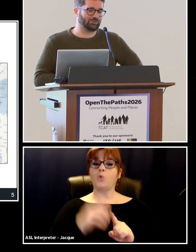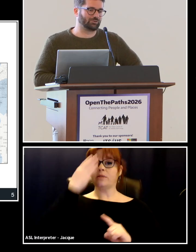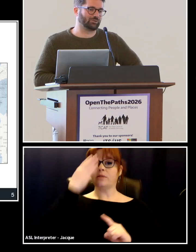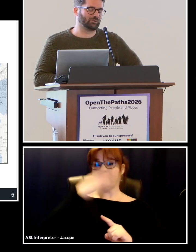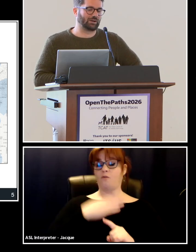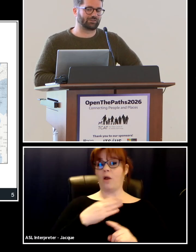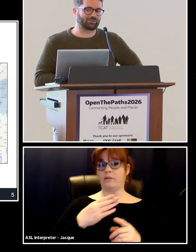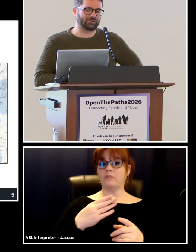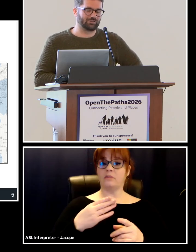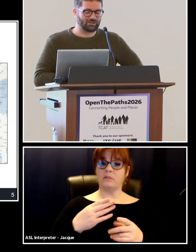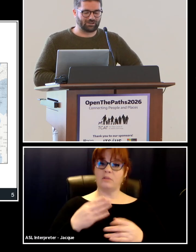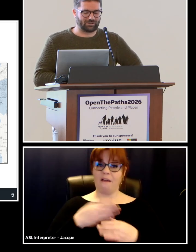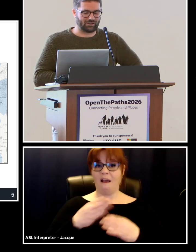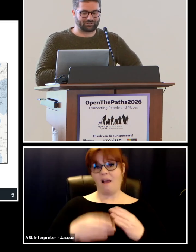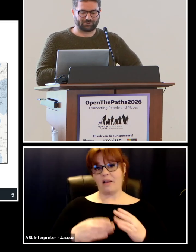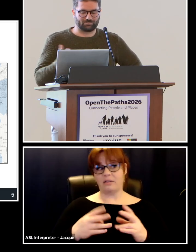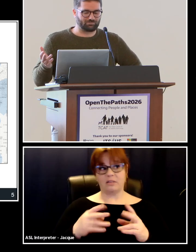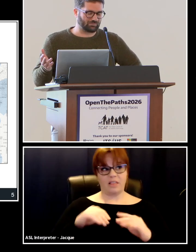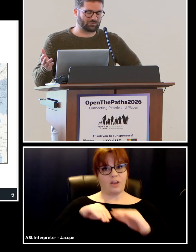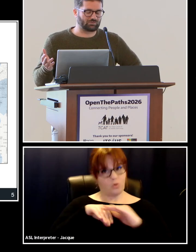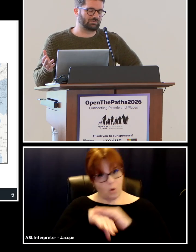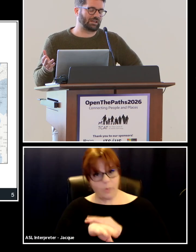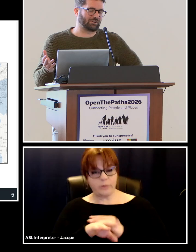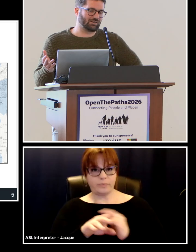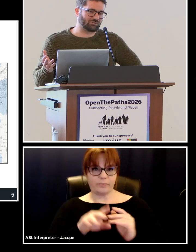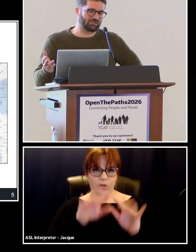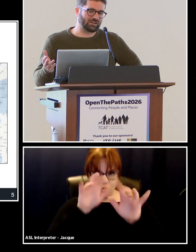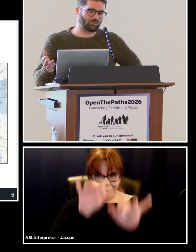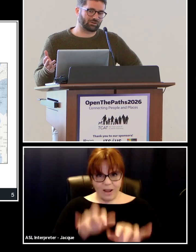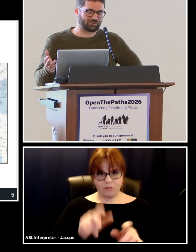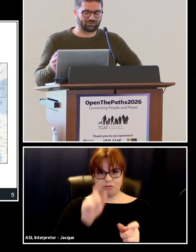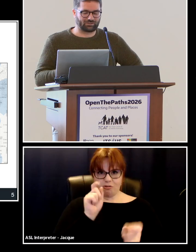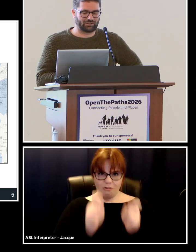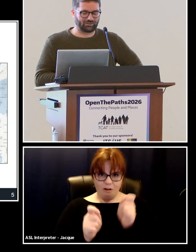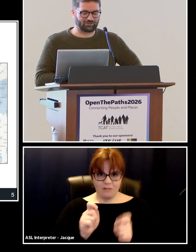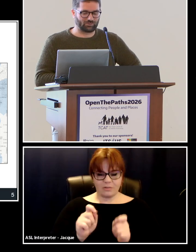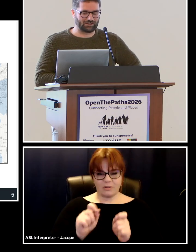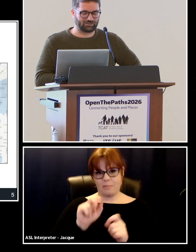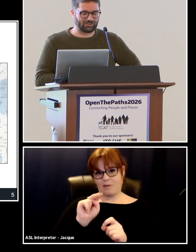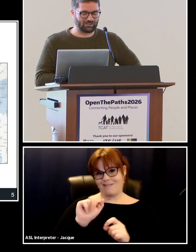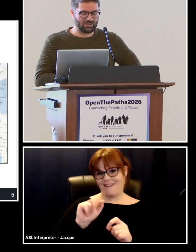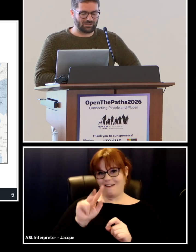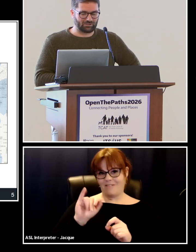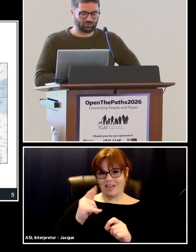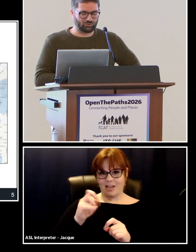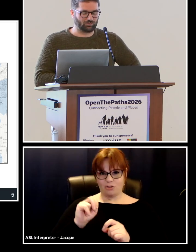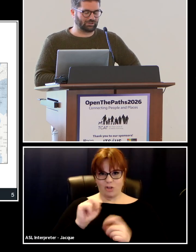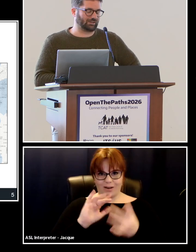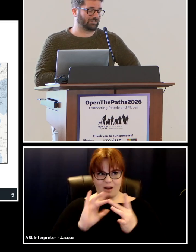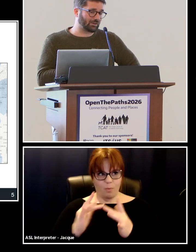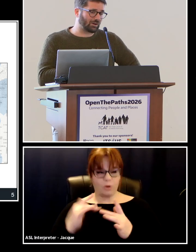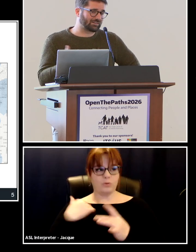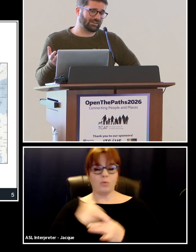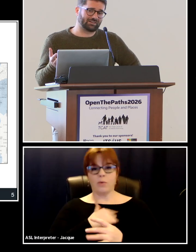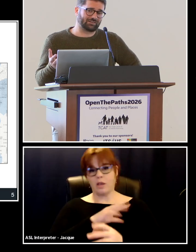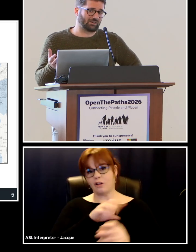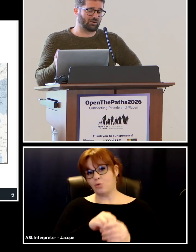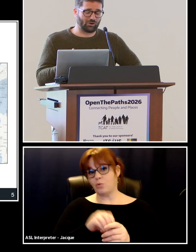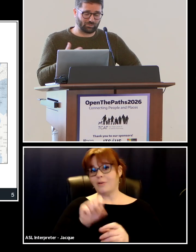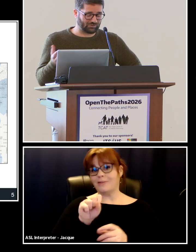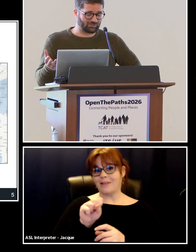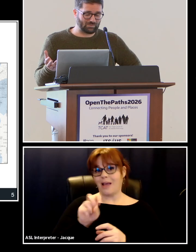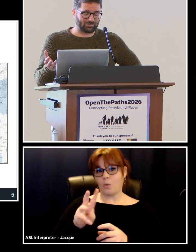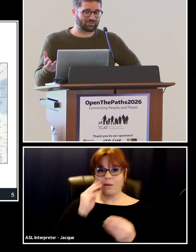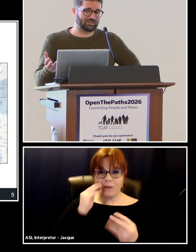you to enter uh custom navigation networks. Uh so we can include uh sidewalk data, uh OpenSreetMaps